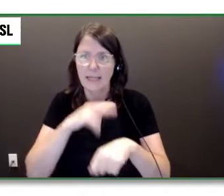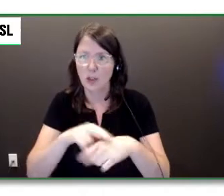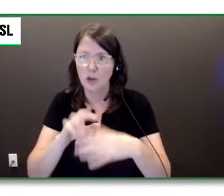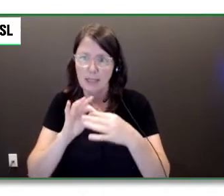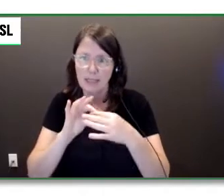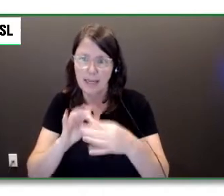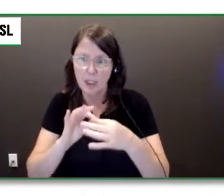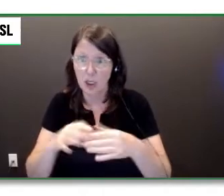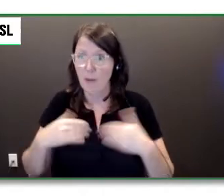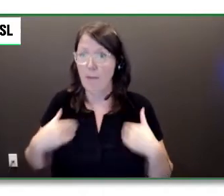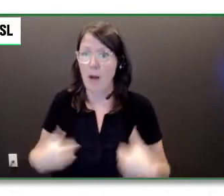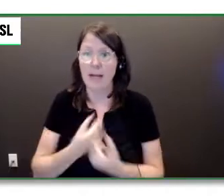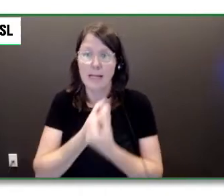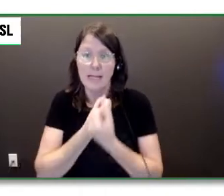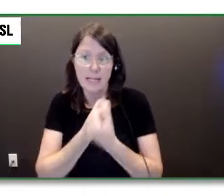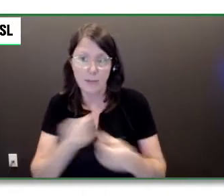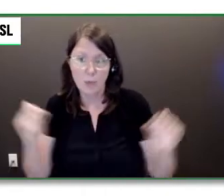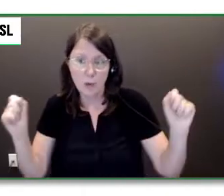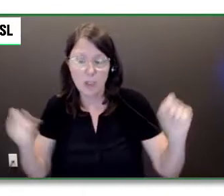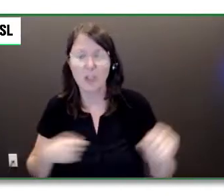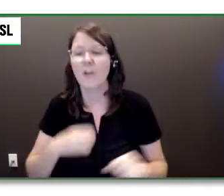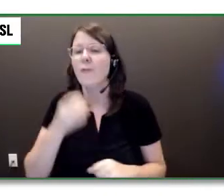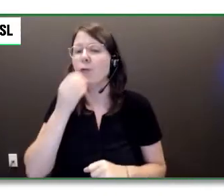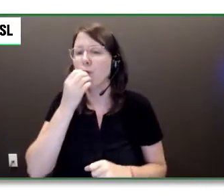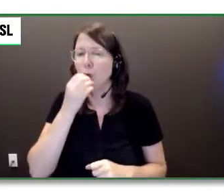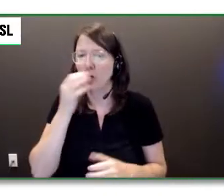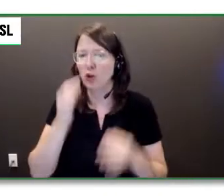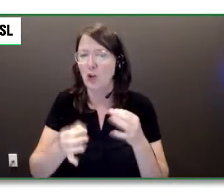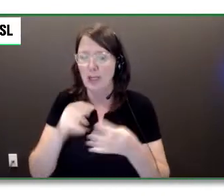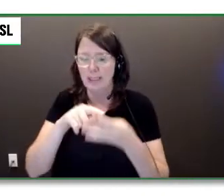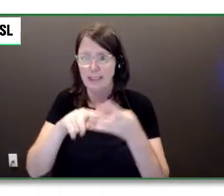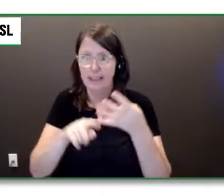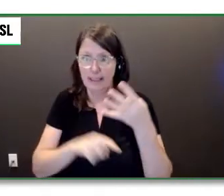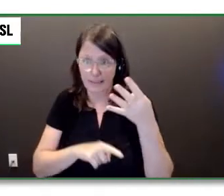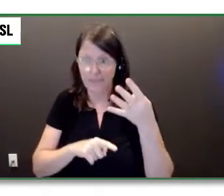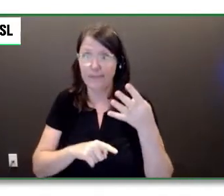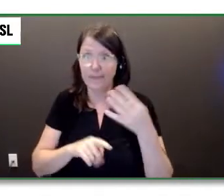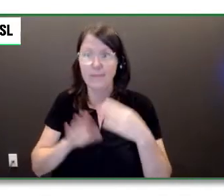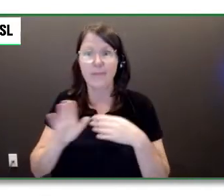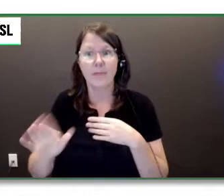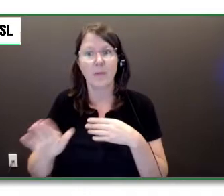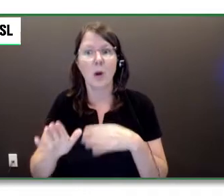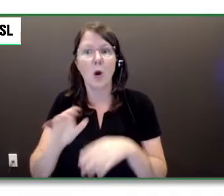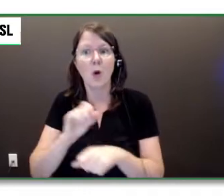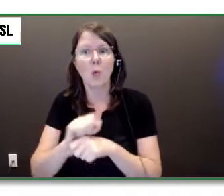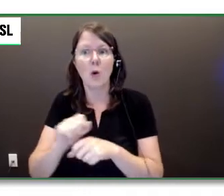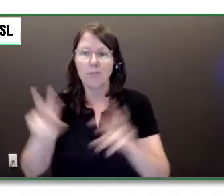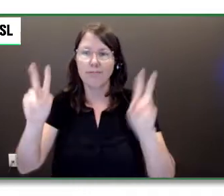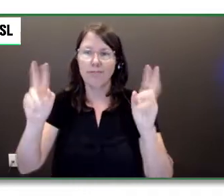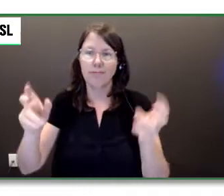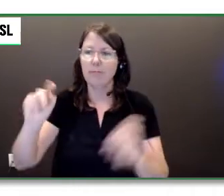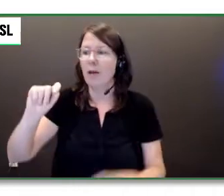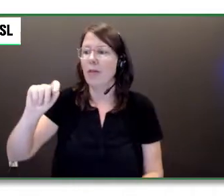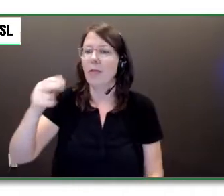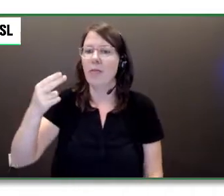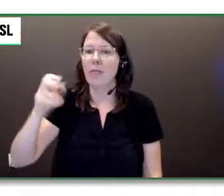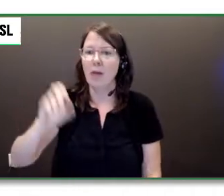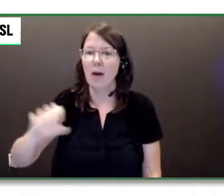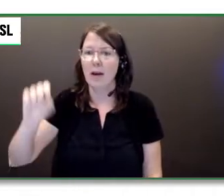her project called The Seasonal Body, Julie has provided us with a pre-recorded talk which we are so happy to share with everyone today.